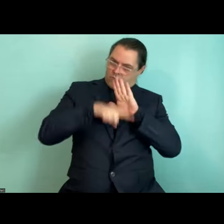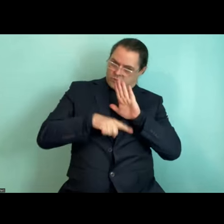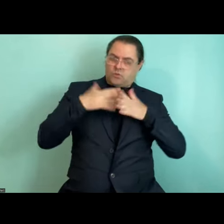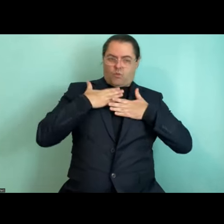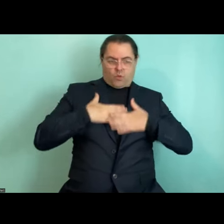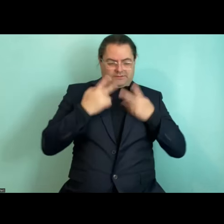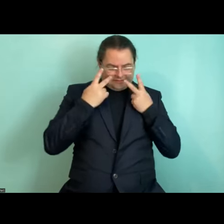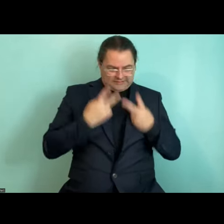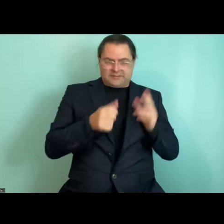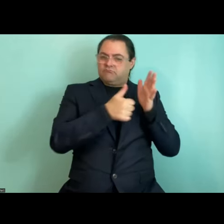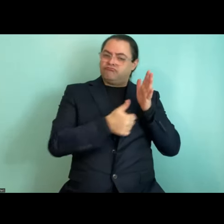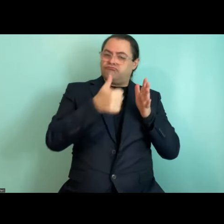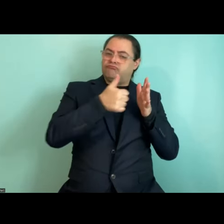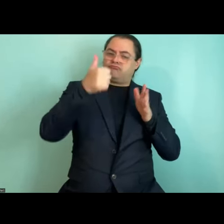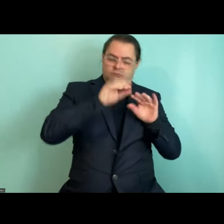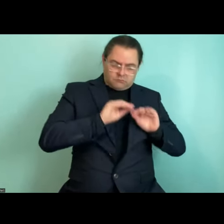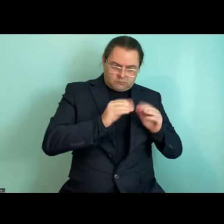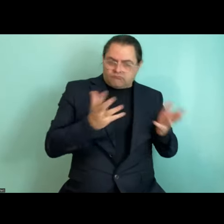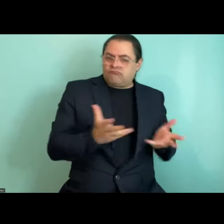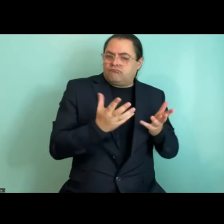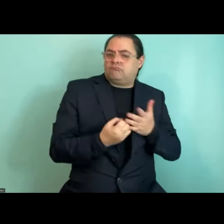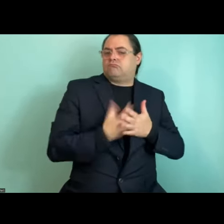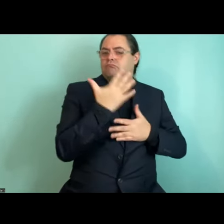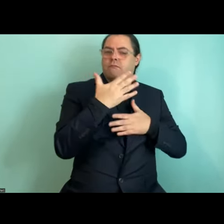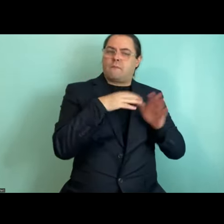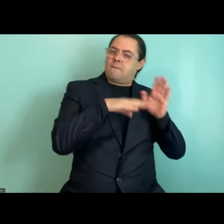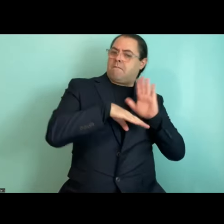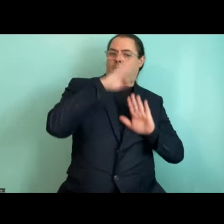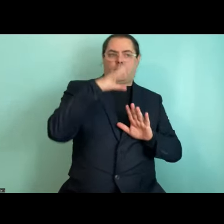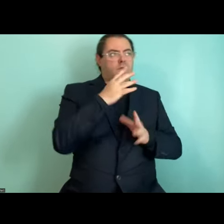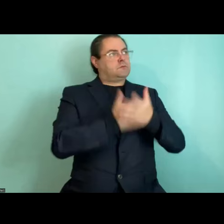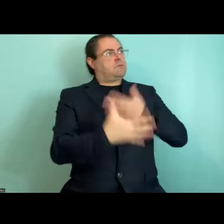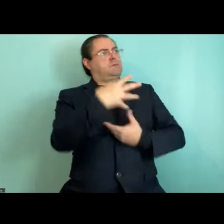when you look at Medallia yes or no situation. 10:07:35 Don't you gotta be careful, said